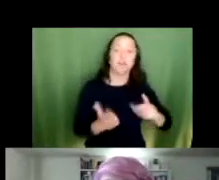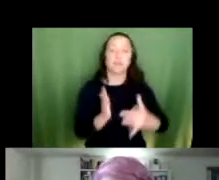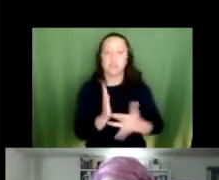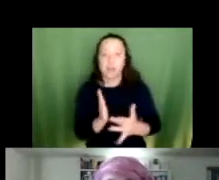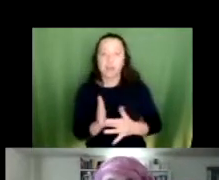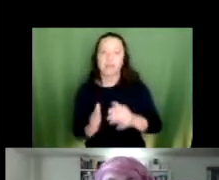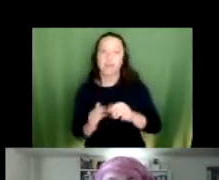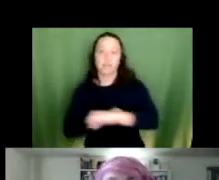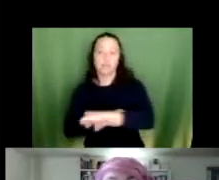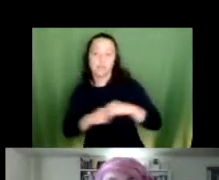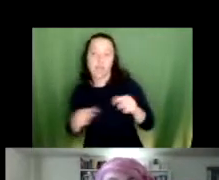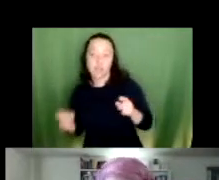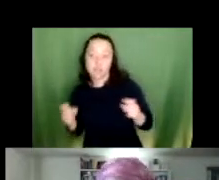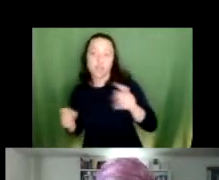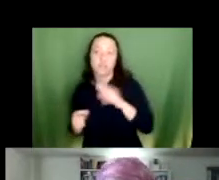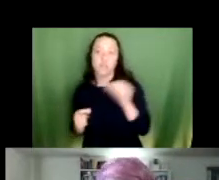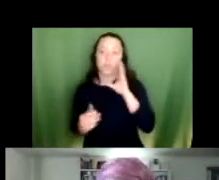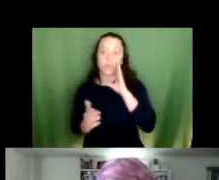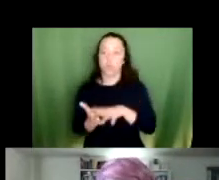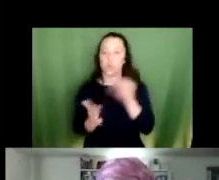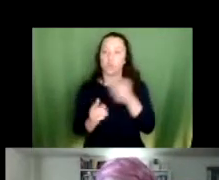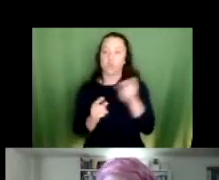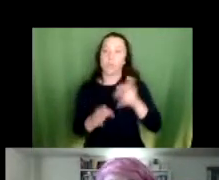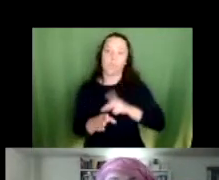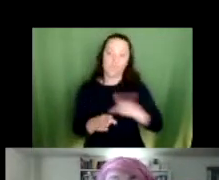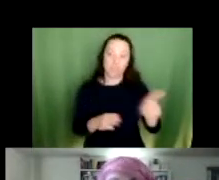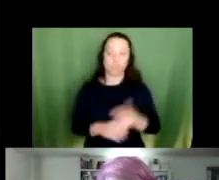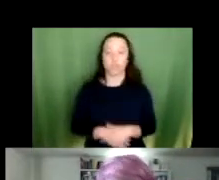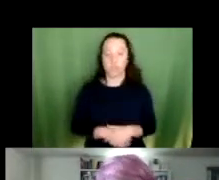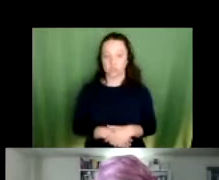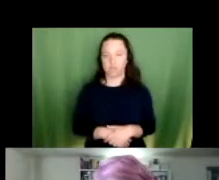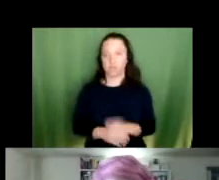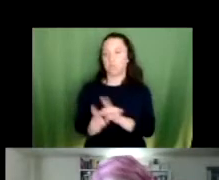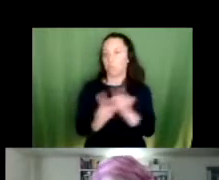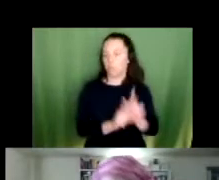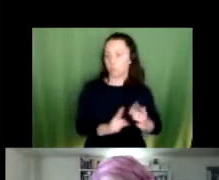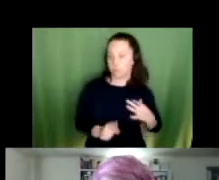those skills from professionals in their field who are also volunteering their time at our theater.